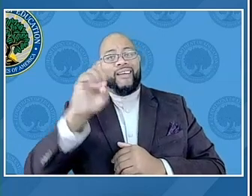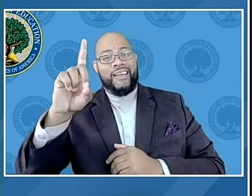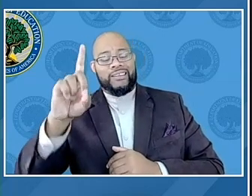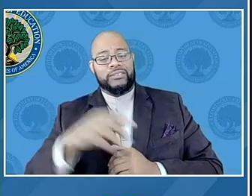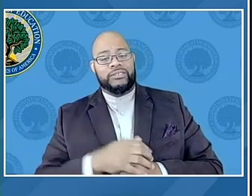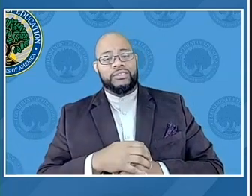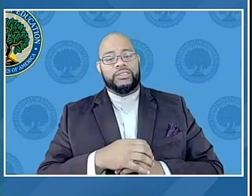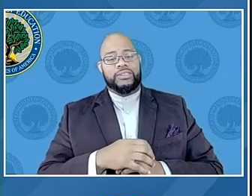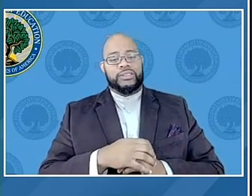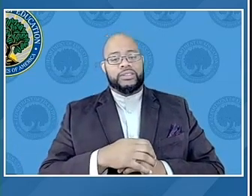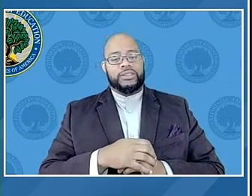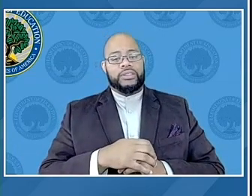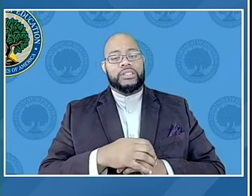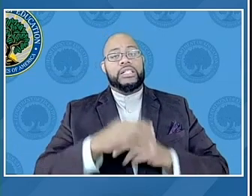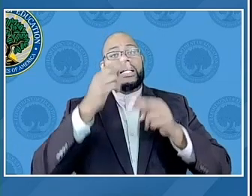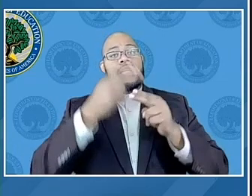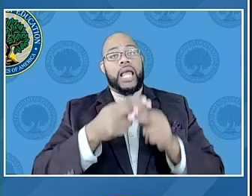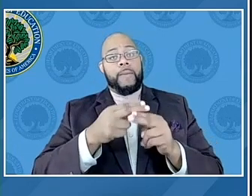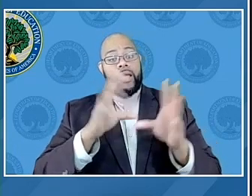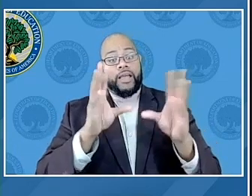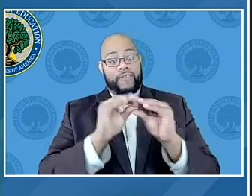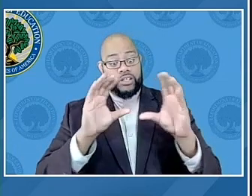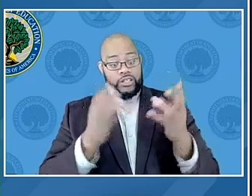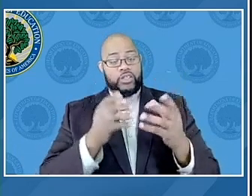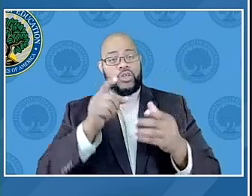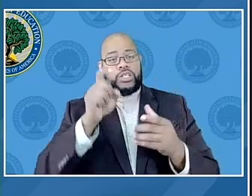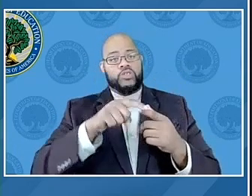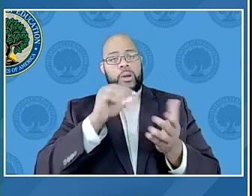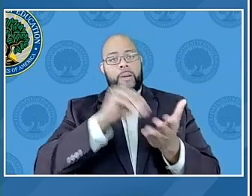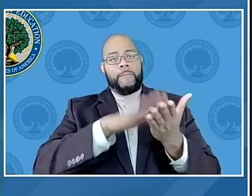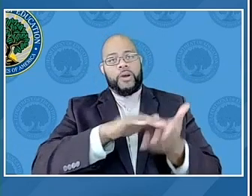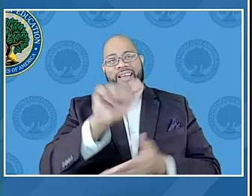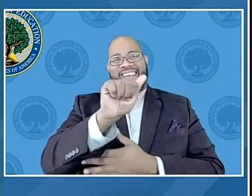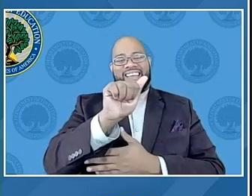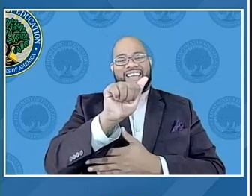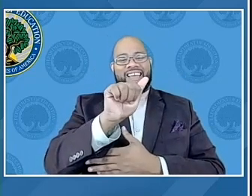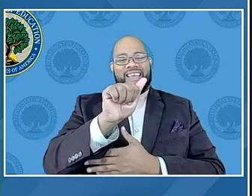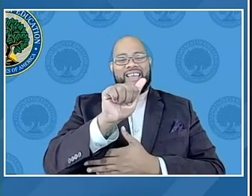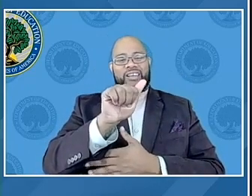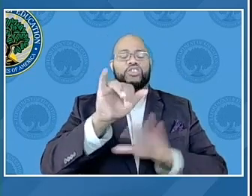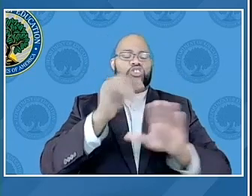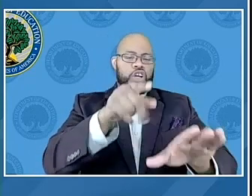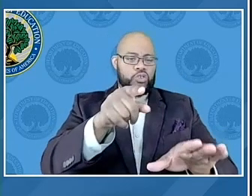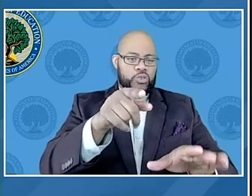naming convention is you need to put an A before- or well, John, you a P, you know,